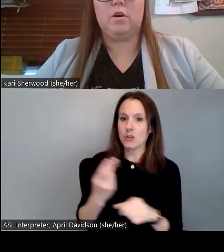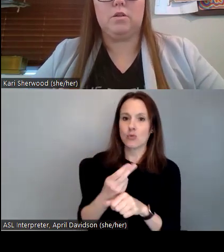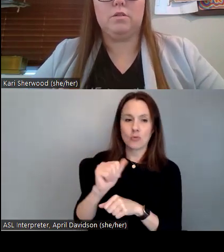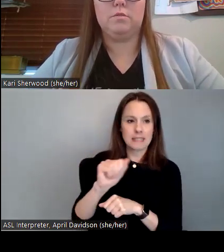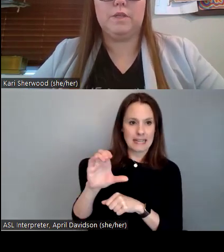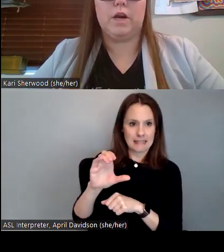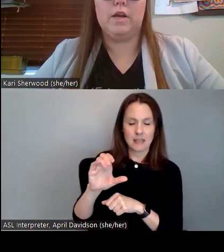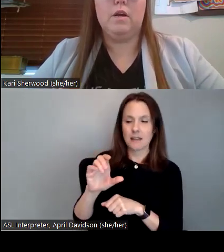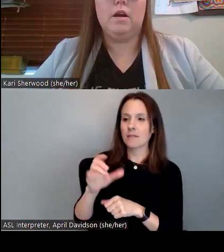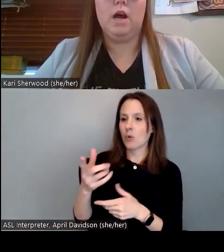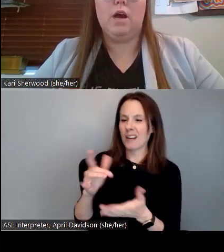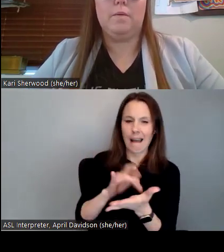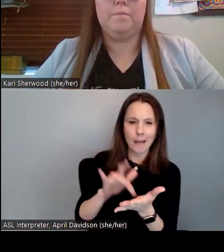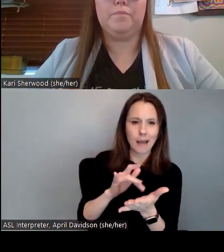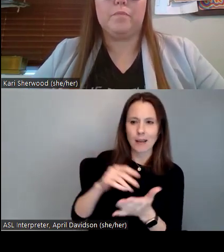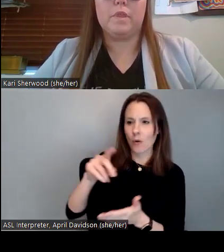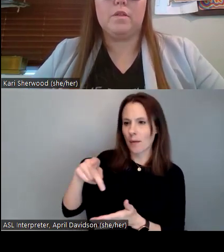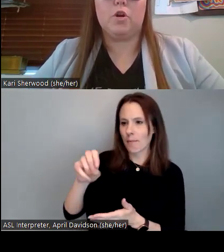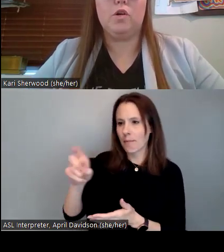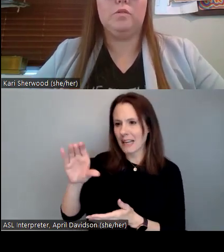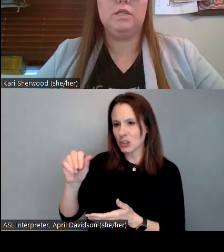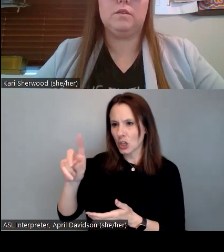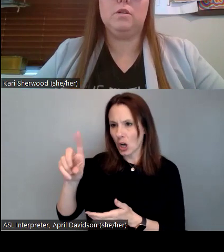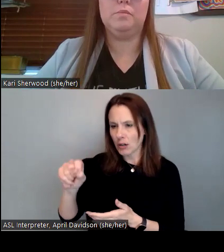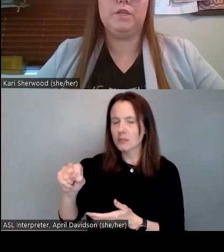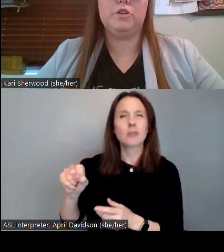cards, sorry. They're called, it's called the Picture